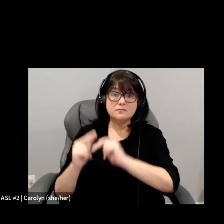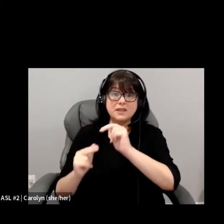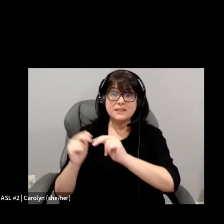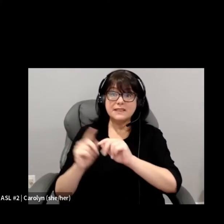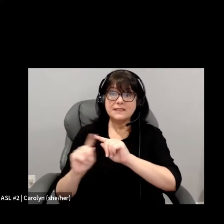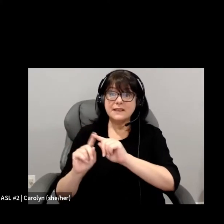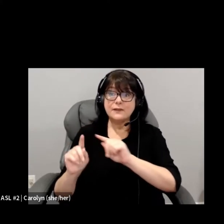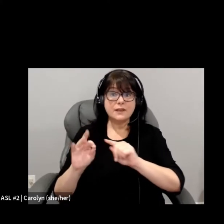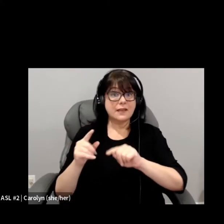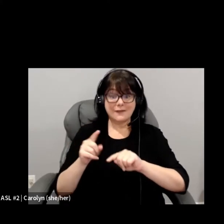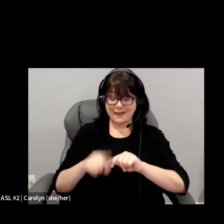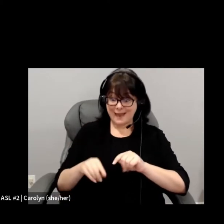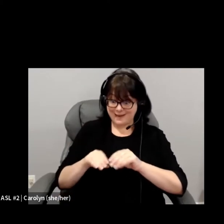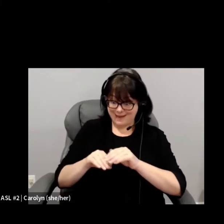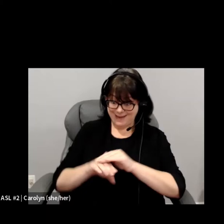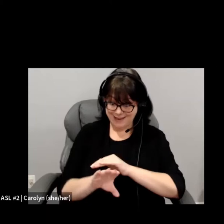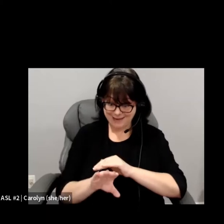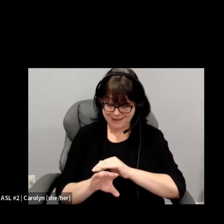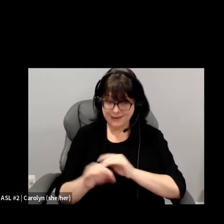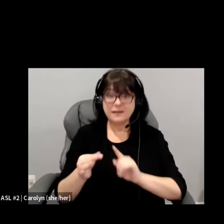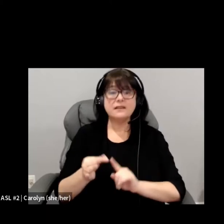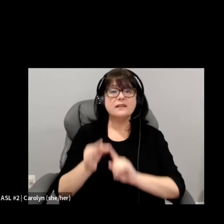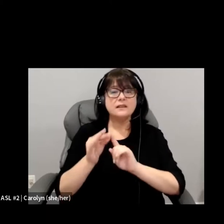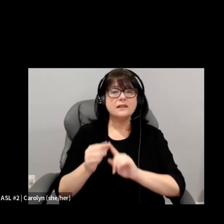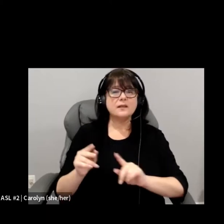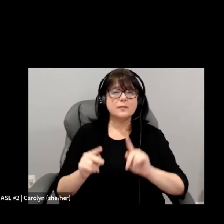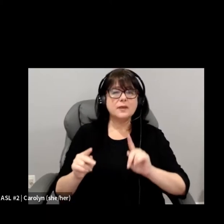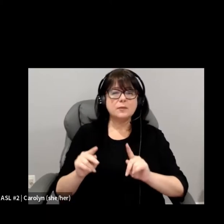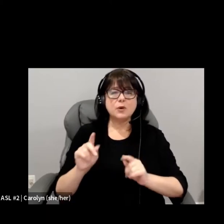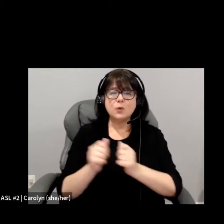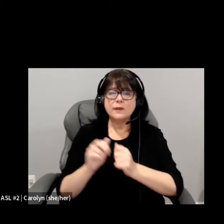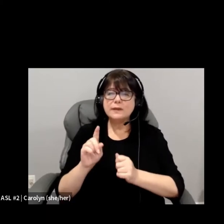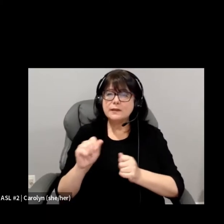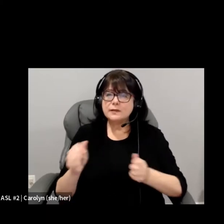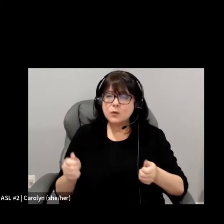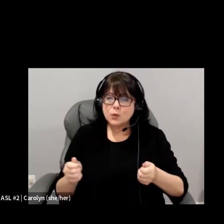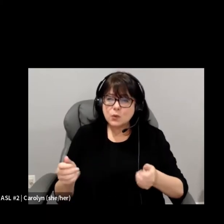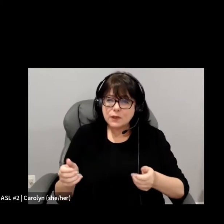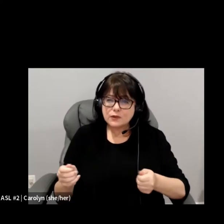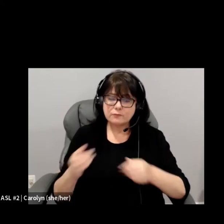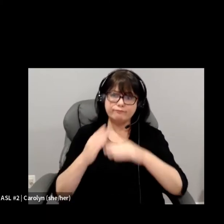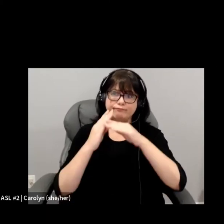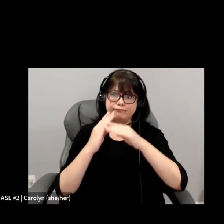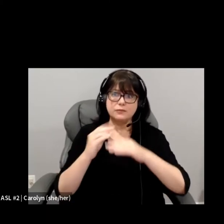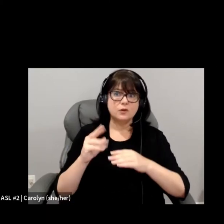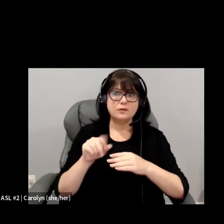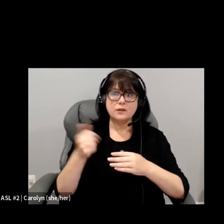WITH DISABILITIES WHO COULDN'T ENTER INTO A PLACE OR USE THE FACILITIES BECAUSE OF PREEXISTING